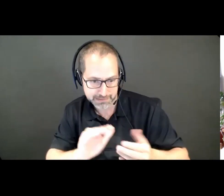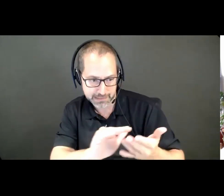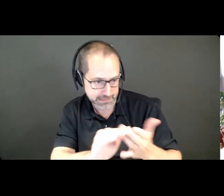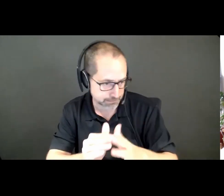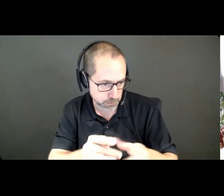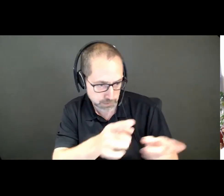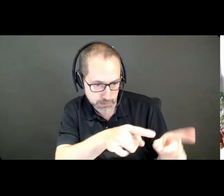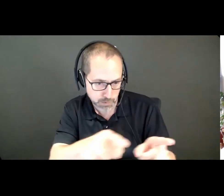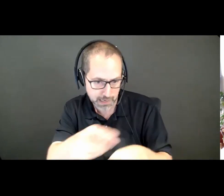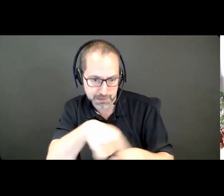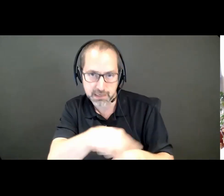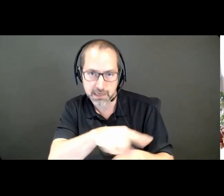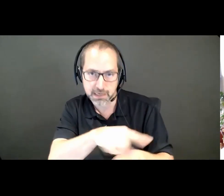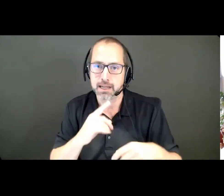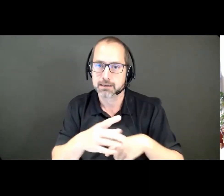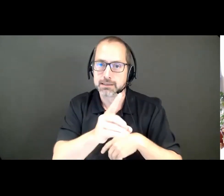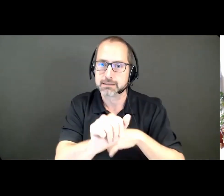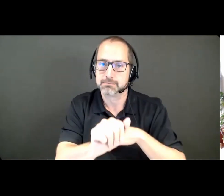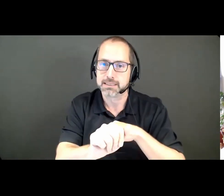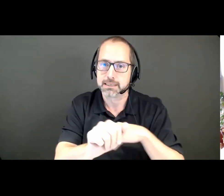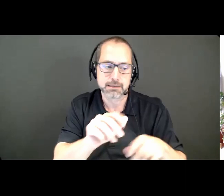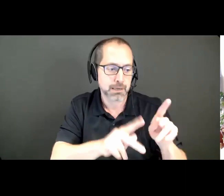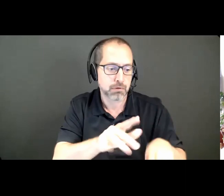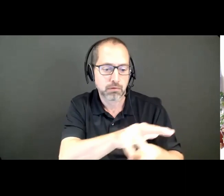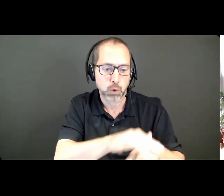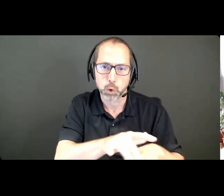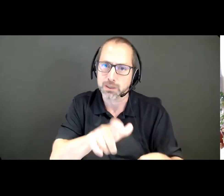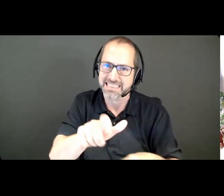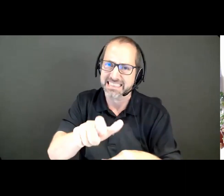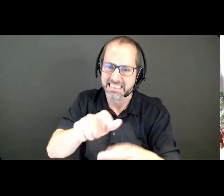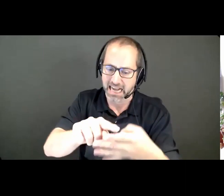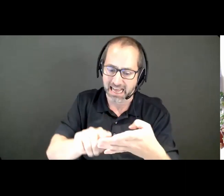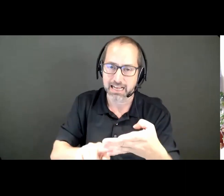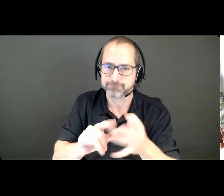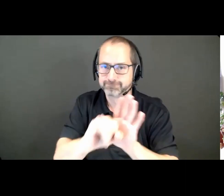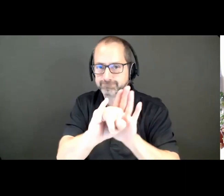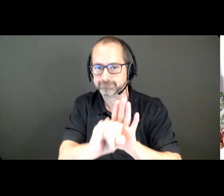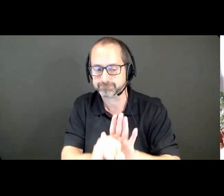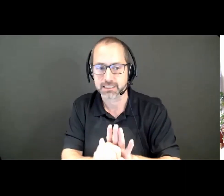disability populations. And that’s all done in an effort to frame the future of disability and